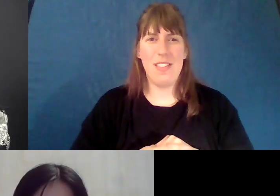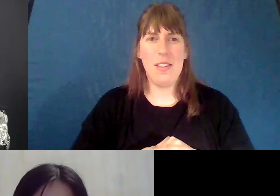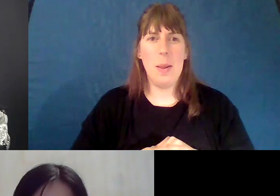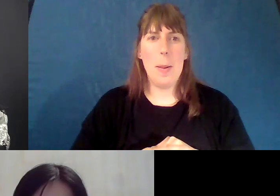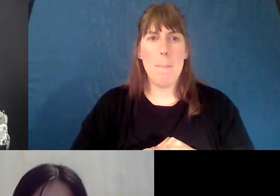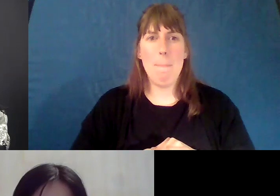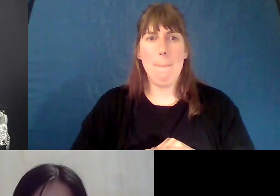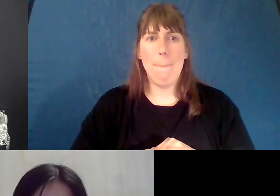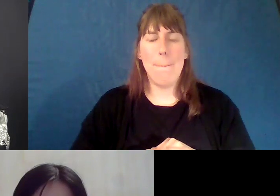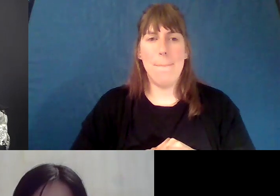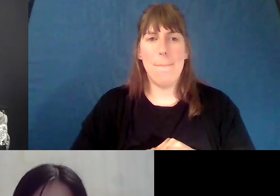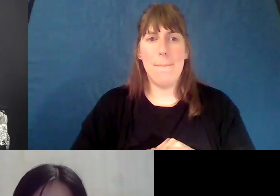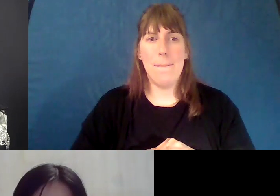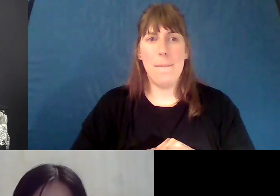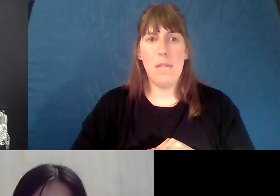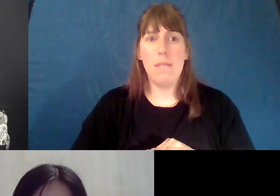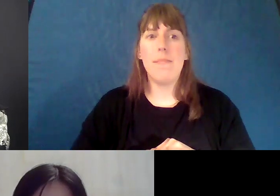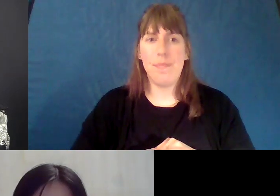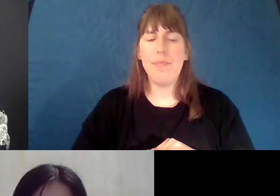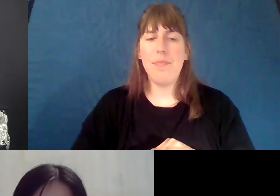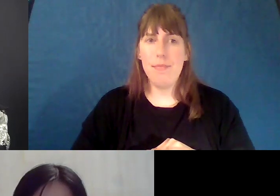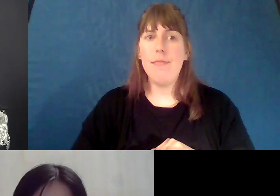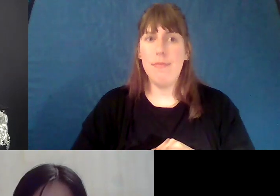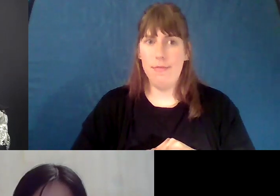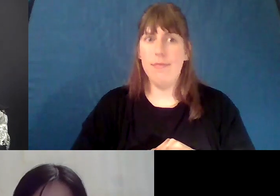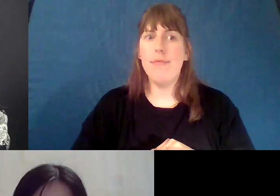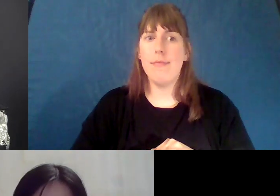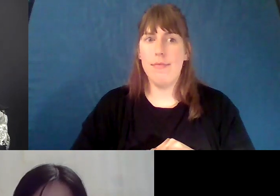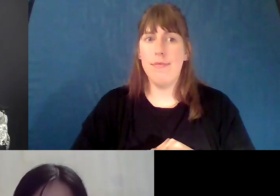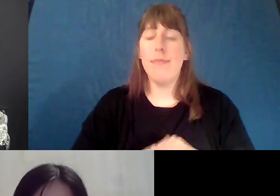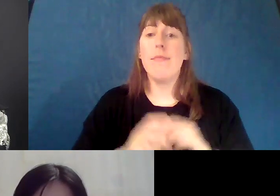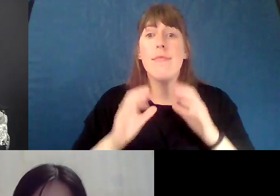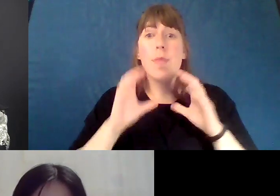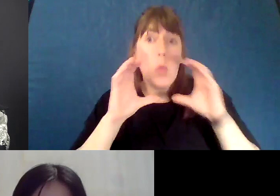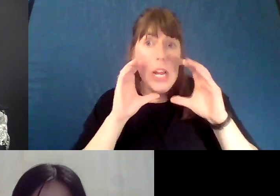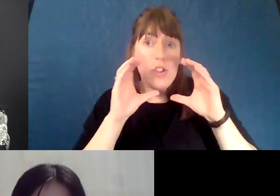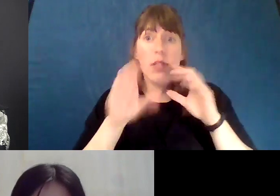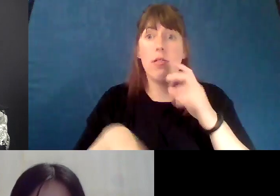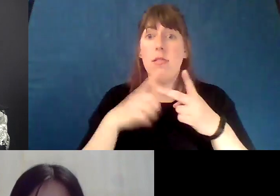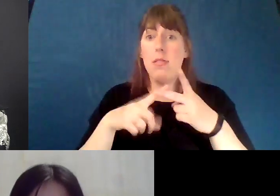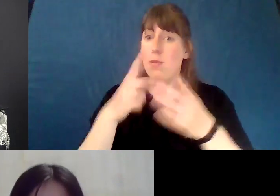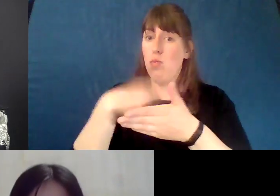you know, communication and kind of the way the project is produced. Exhibitions, like,